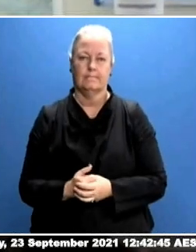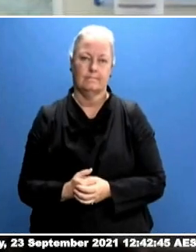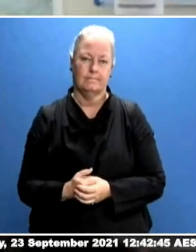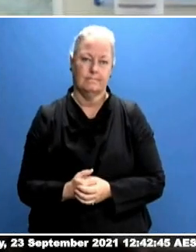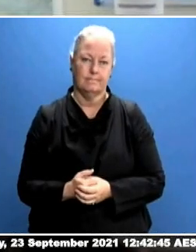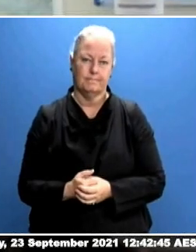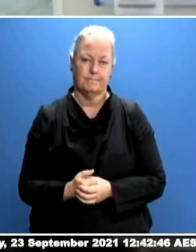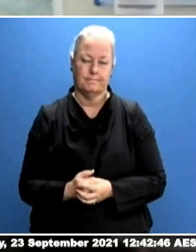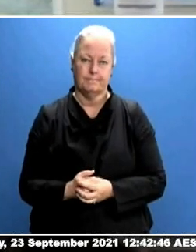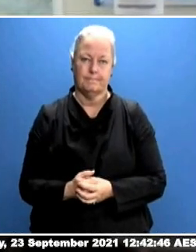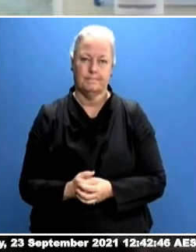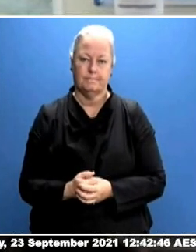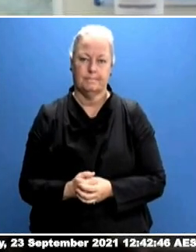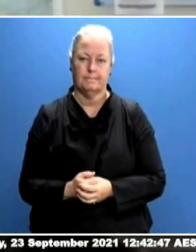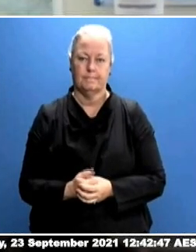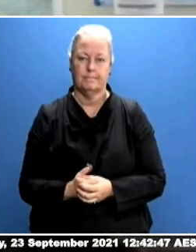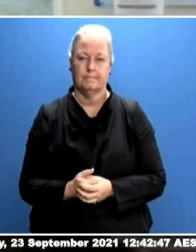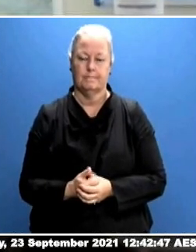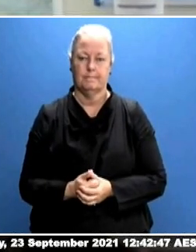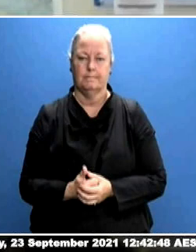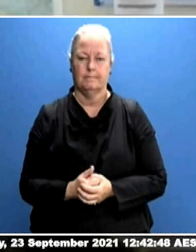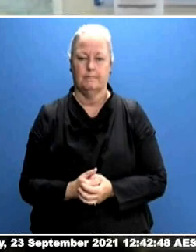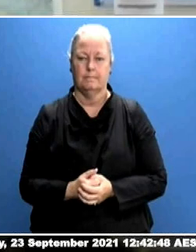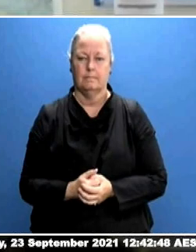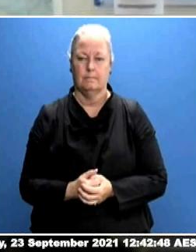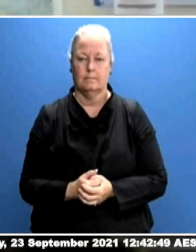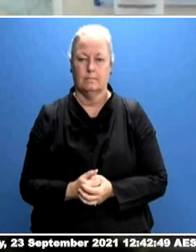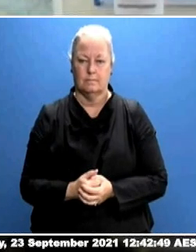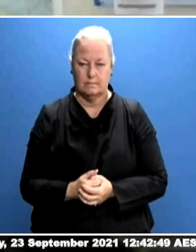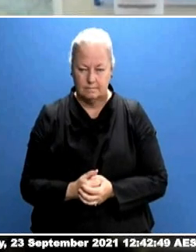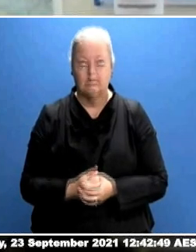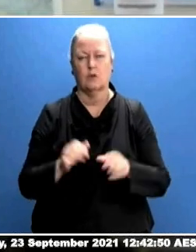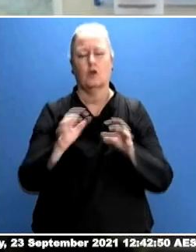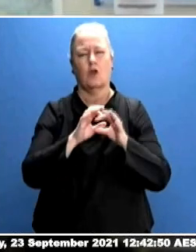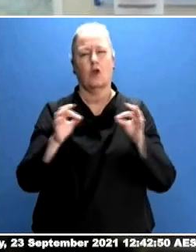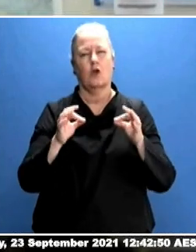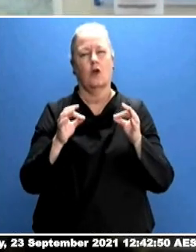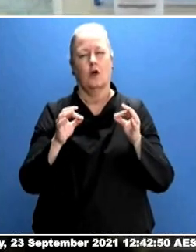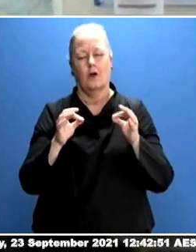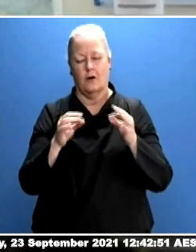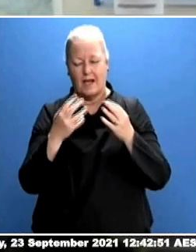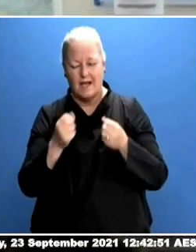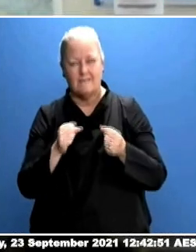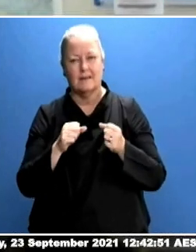So not having a transition plan is a concern.